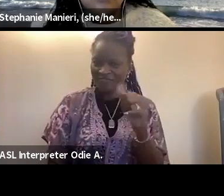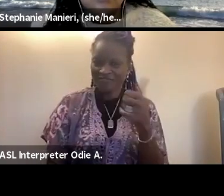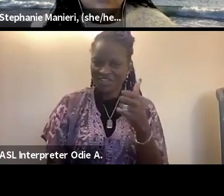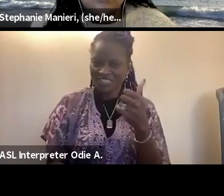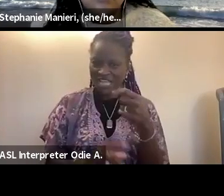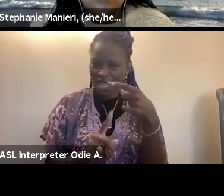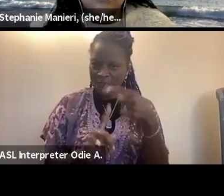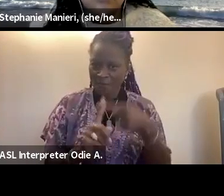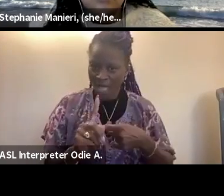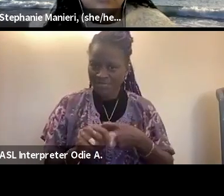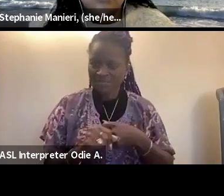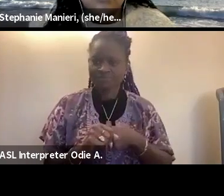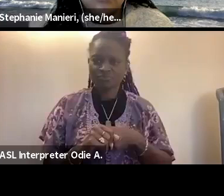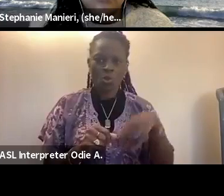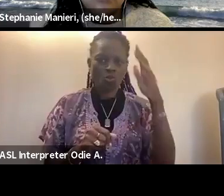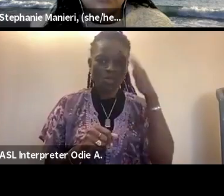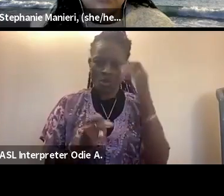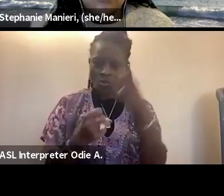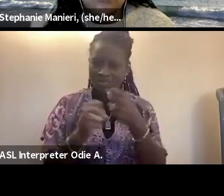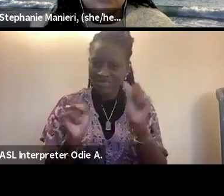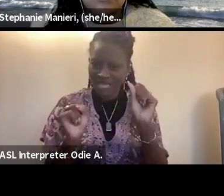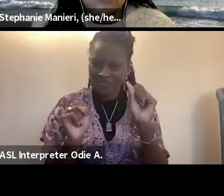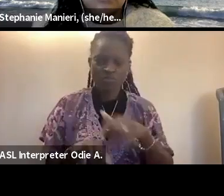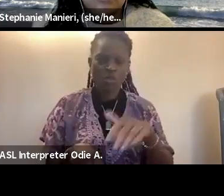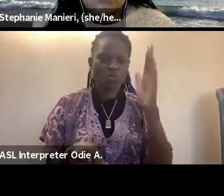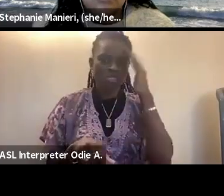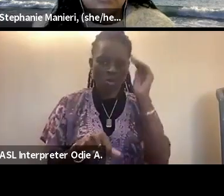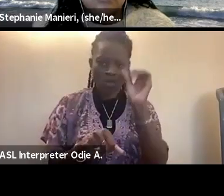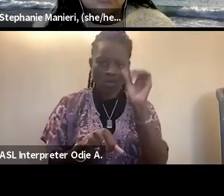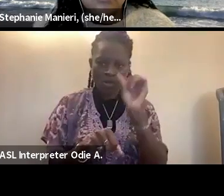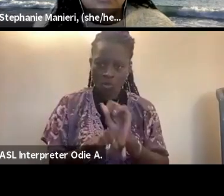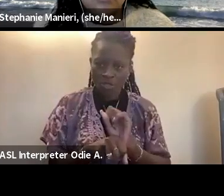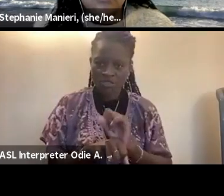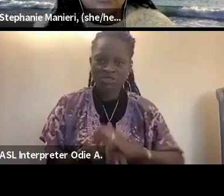safe and effective it has been and the same should apply to children.